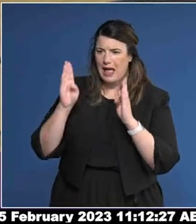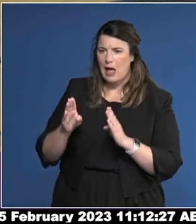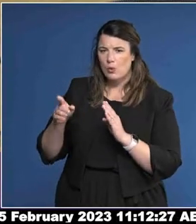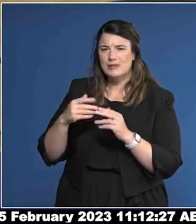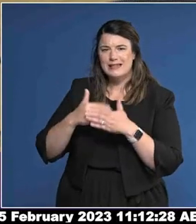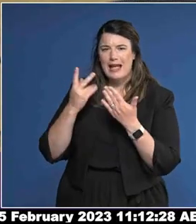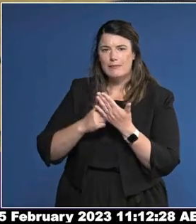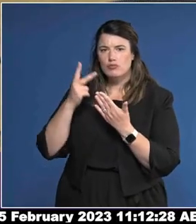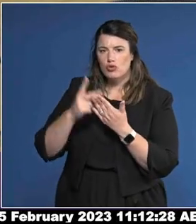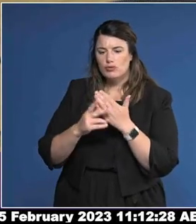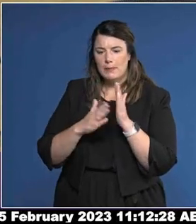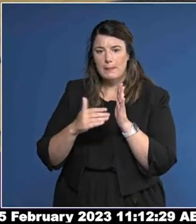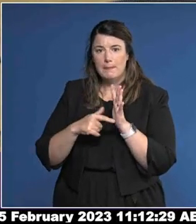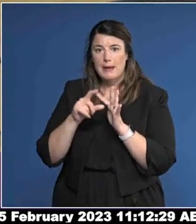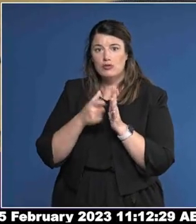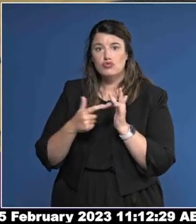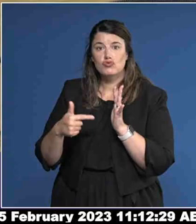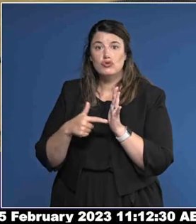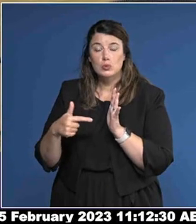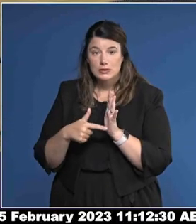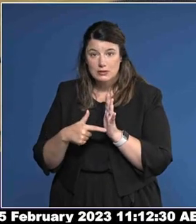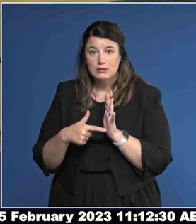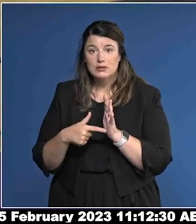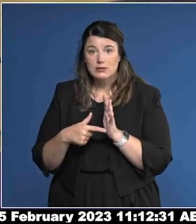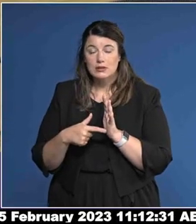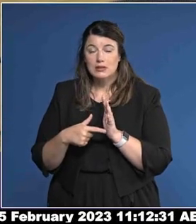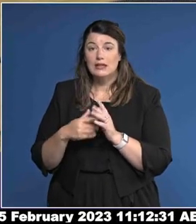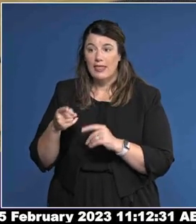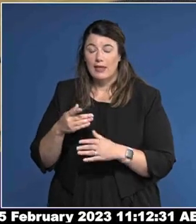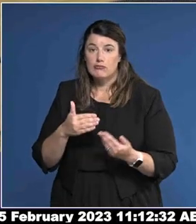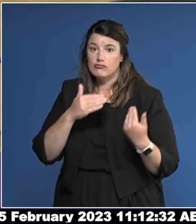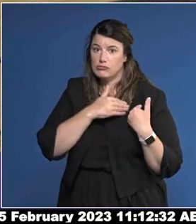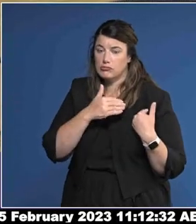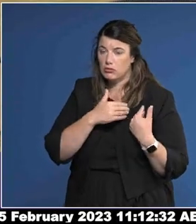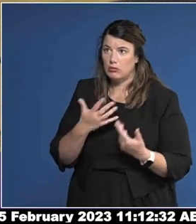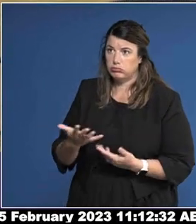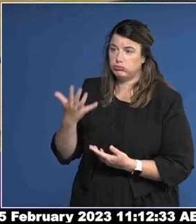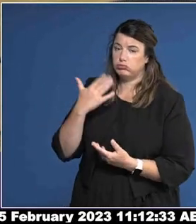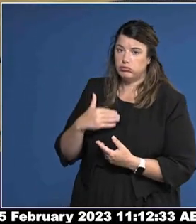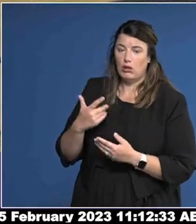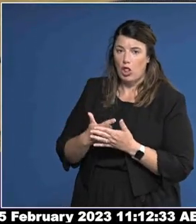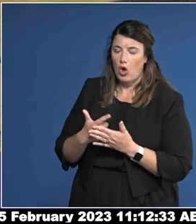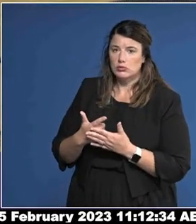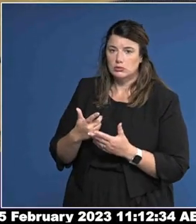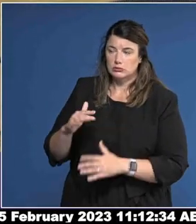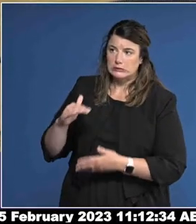discharge significant and sometimes overwhelming administrative, financial and managerial responsibilities.